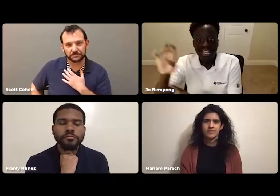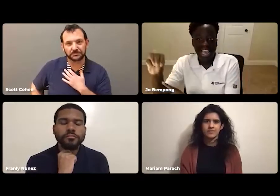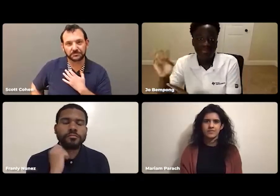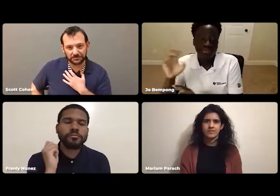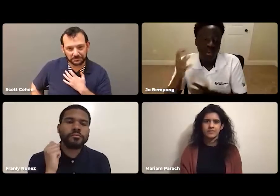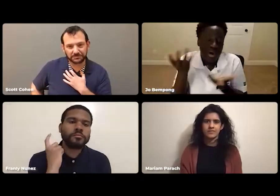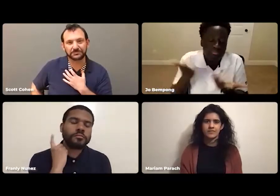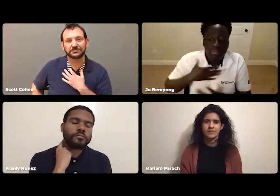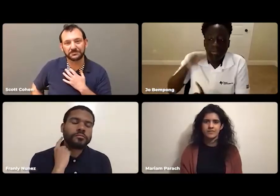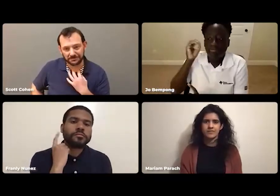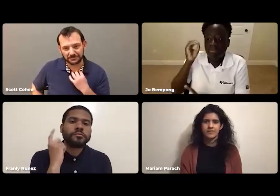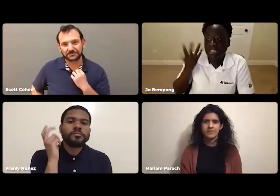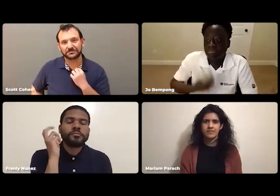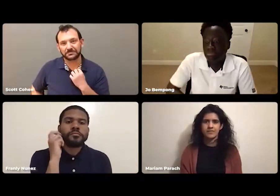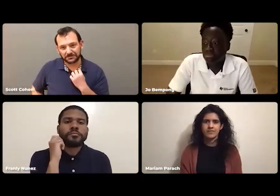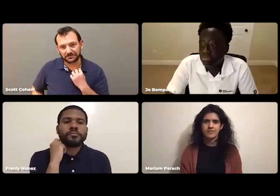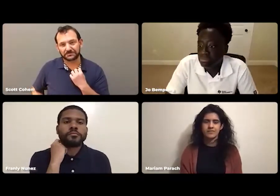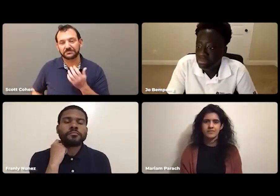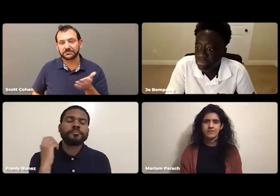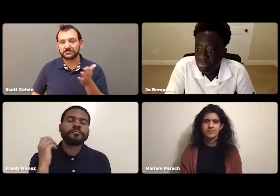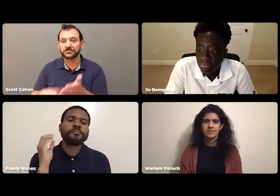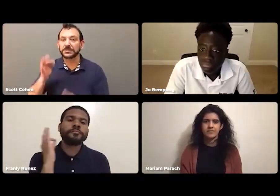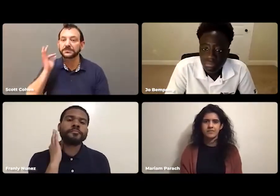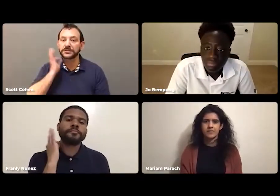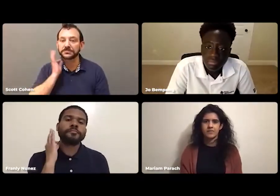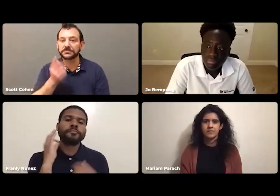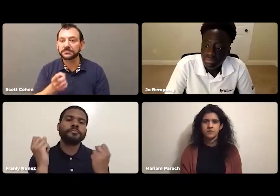is. Each letter represents something, so it's easy.